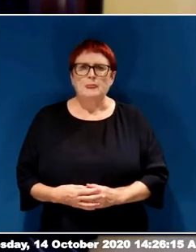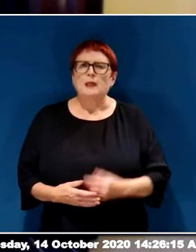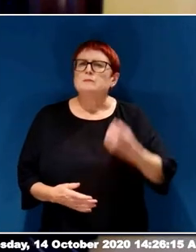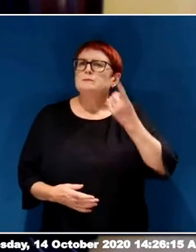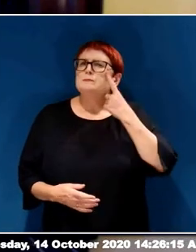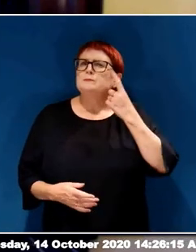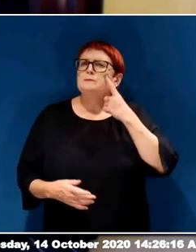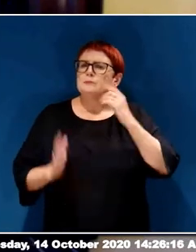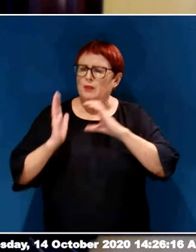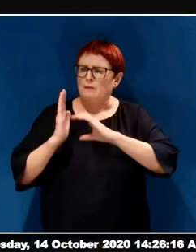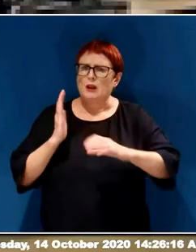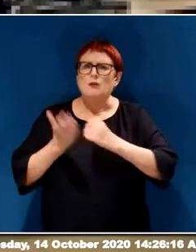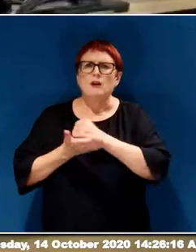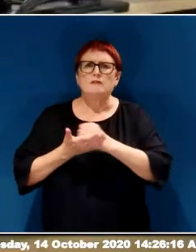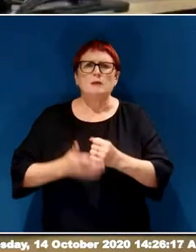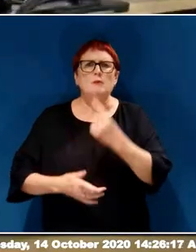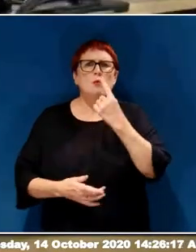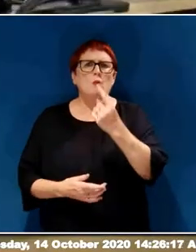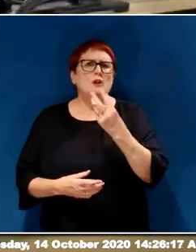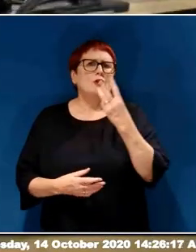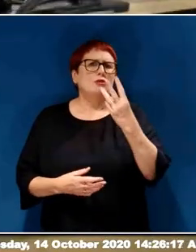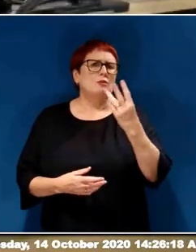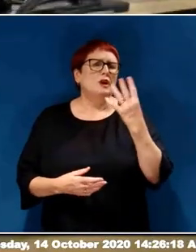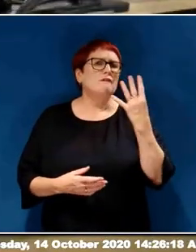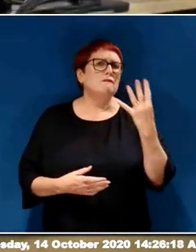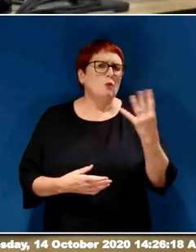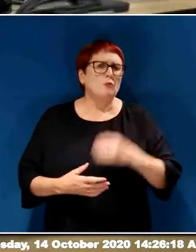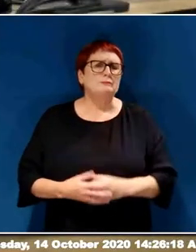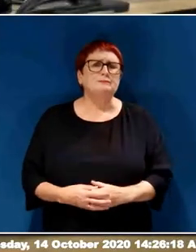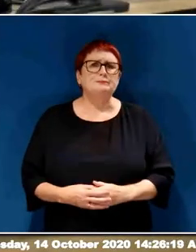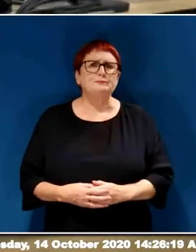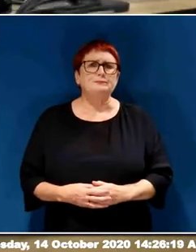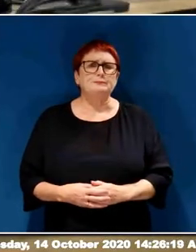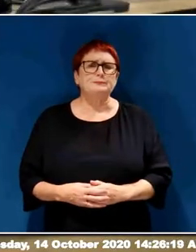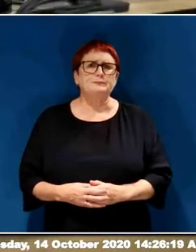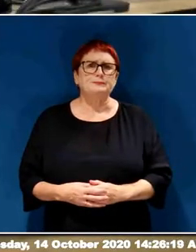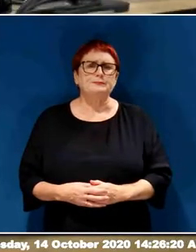speaks about the challenge created by decentralisation and devolution